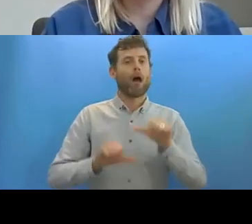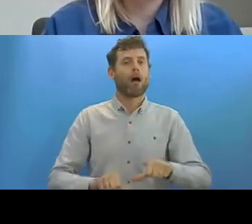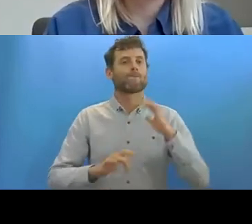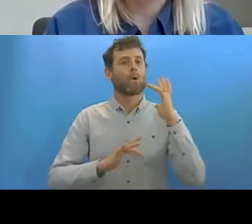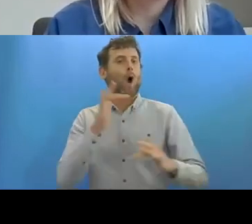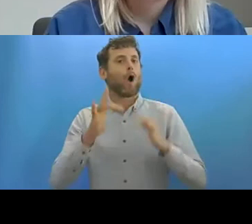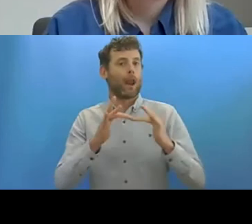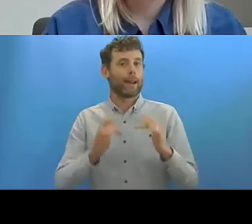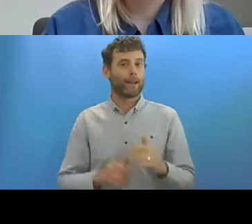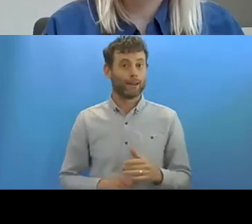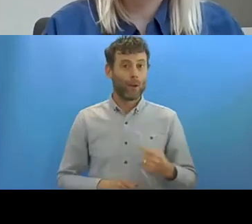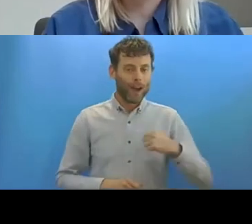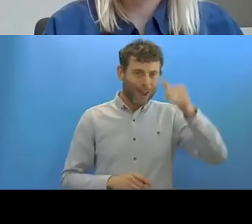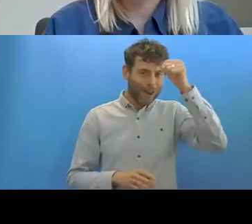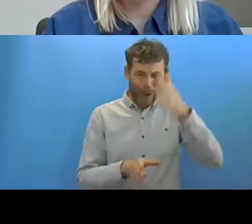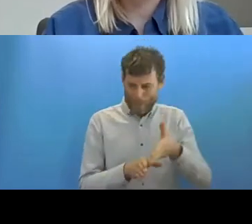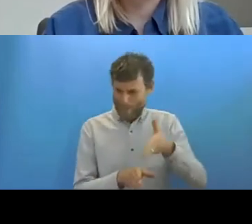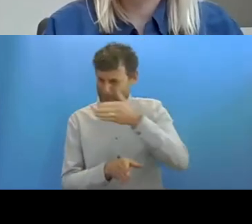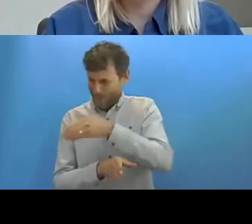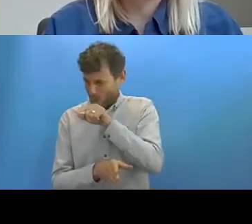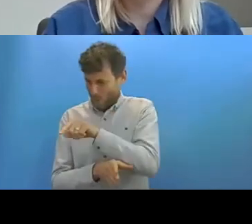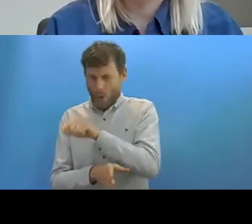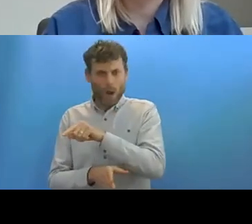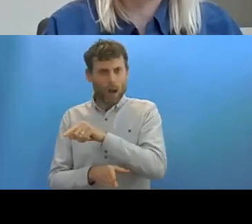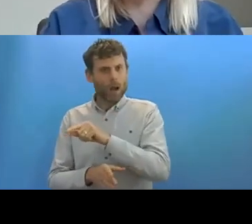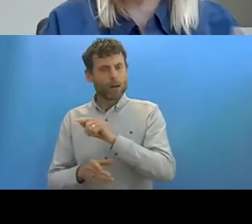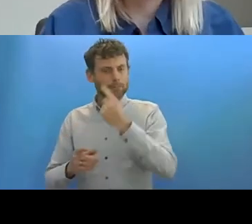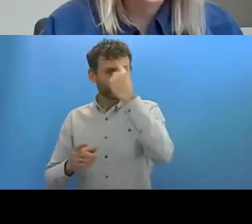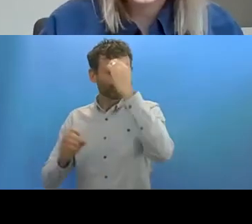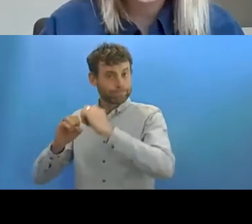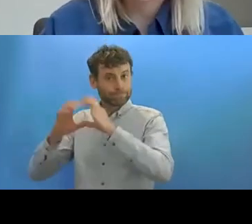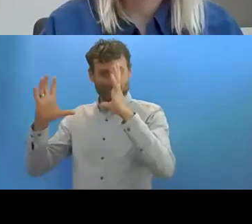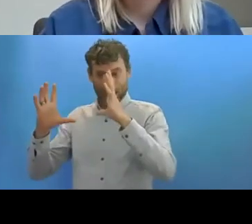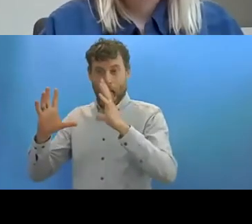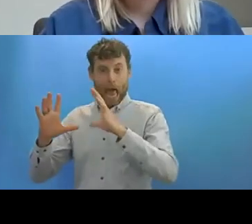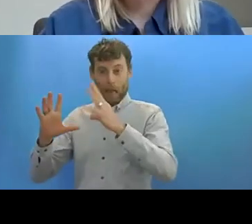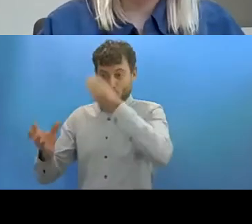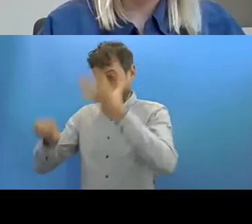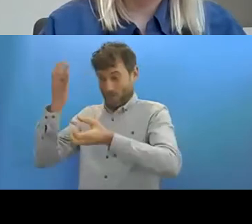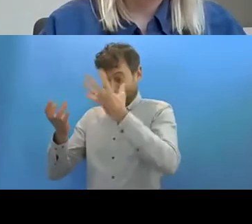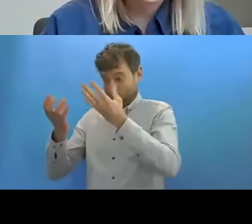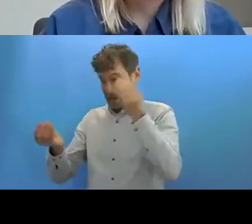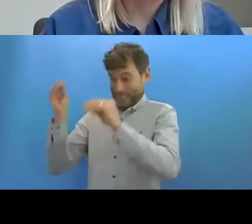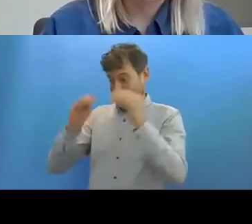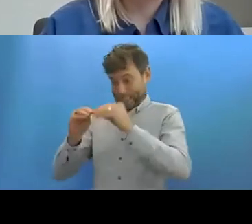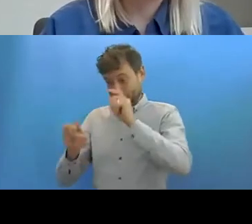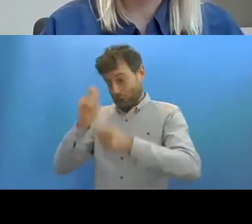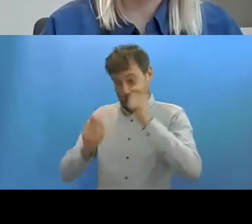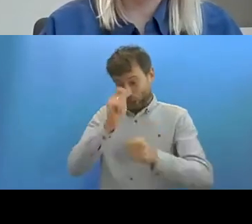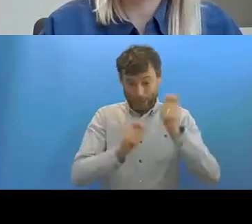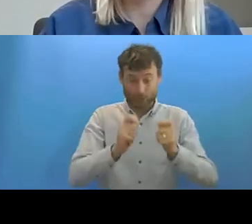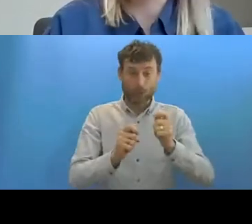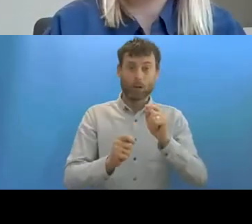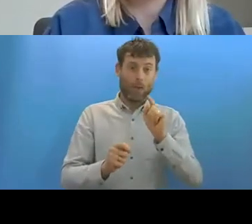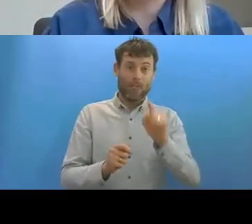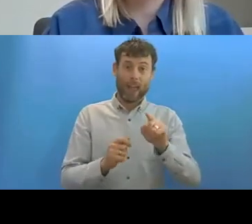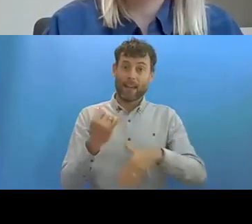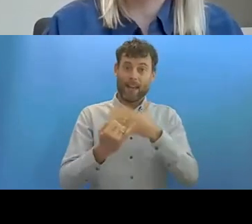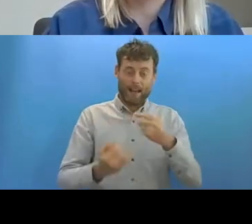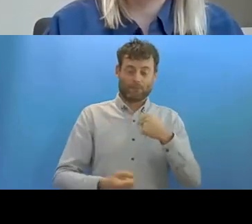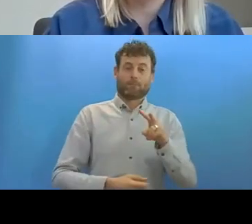And that's been really, really brilliant to hear about their process but the final pieces that they have ended up with, even though some of them have had to re-assess everything